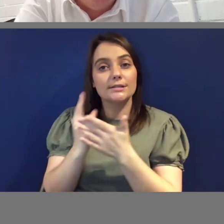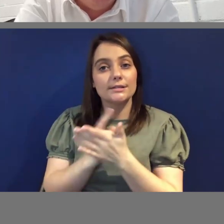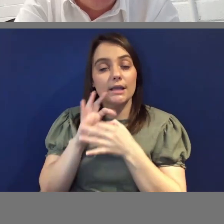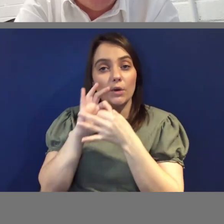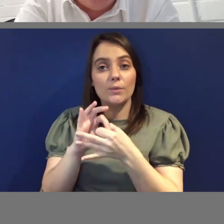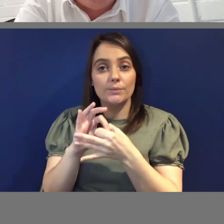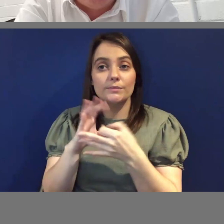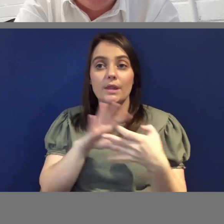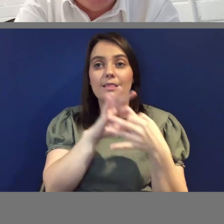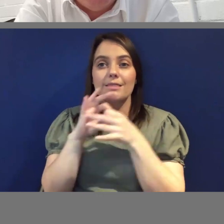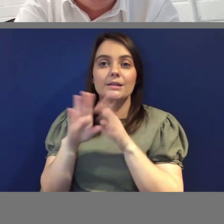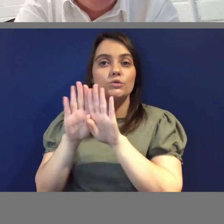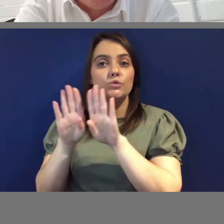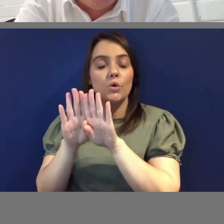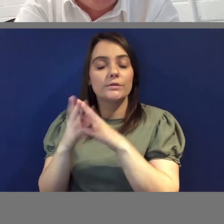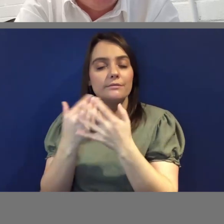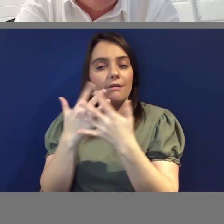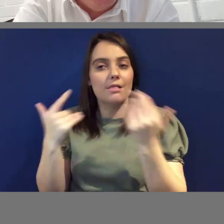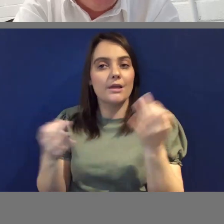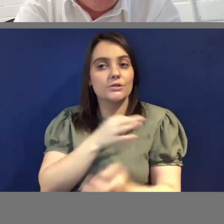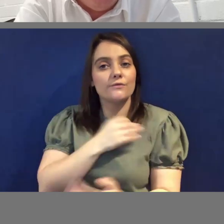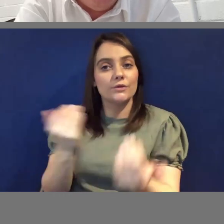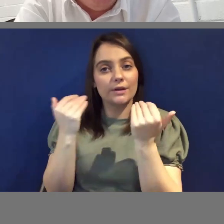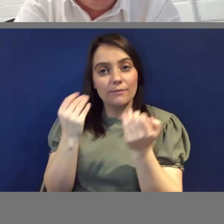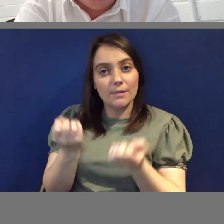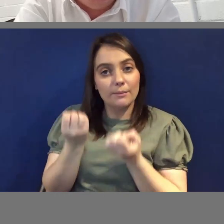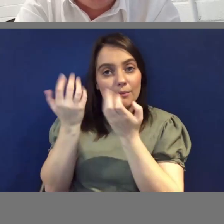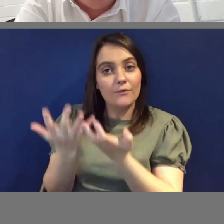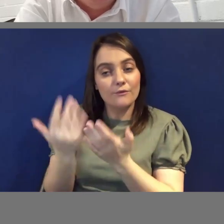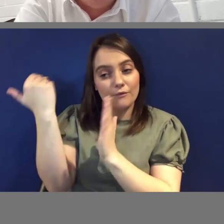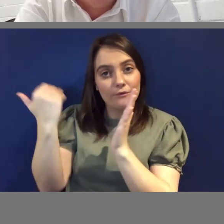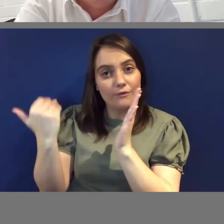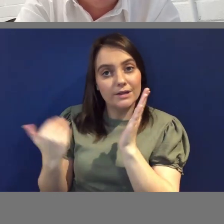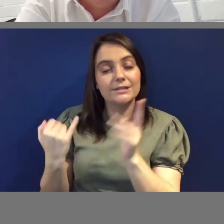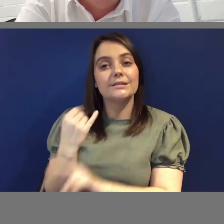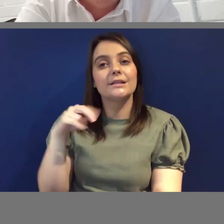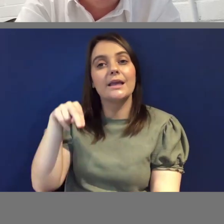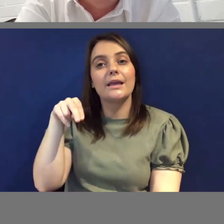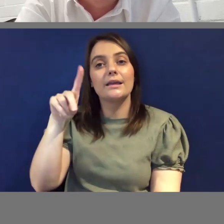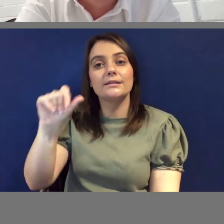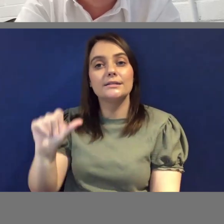really good information provided in the in the NDA publications whether it's in relation to Universal